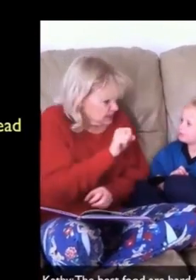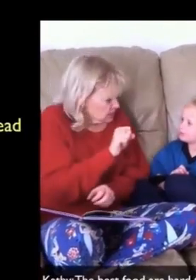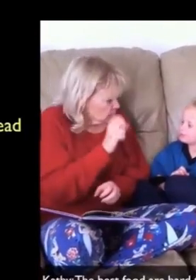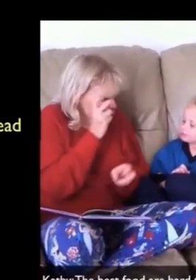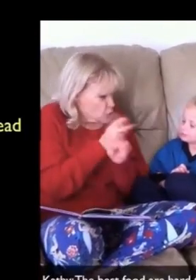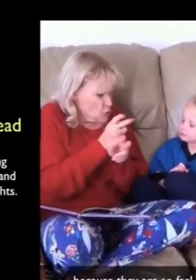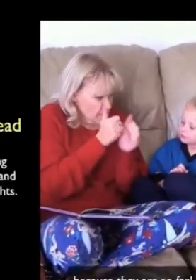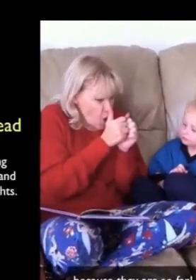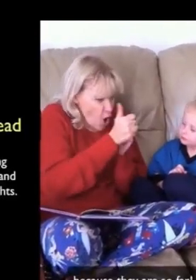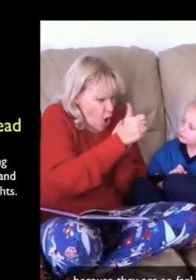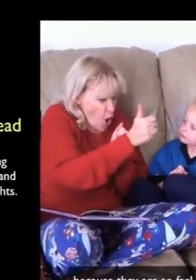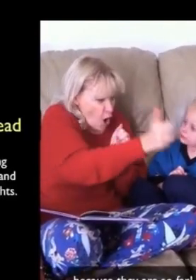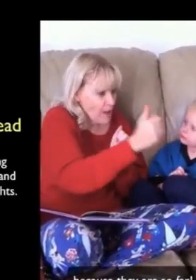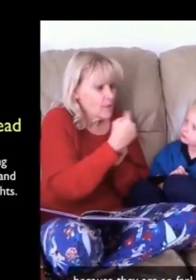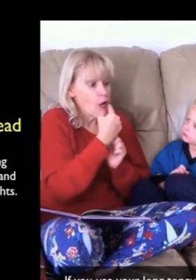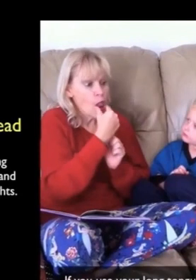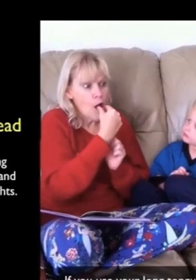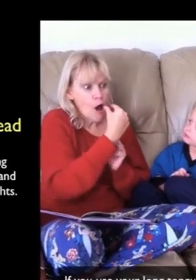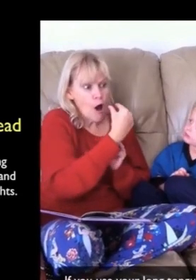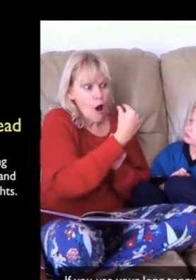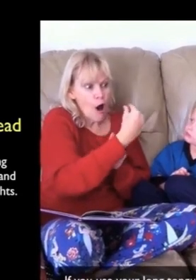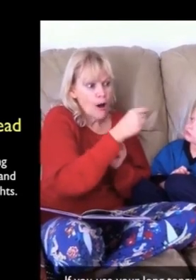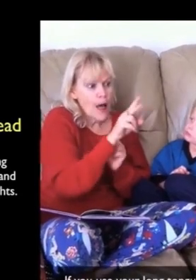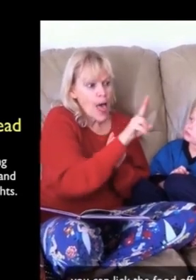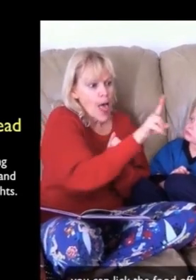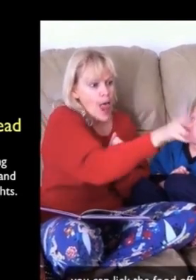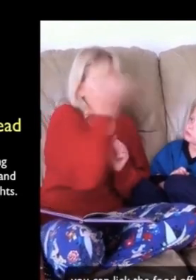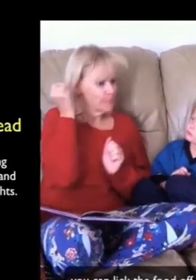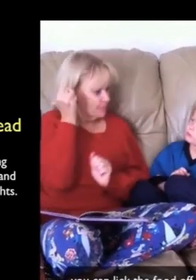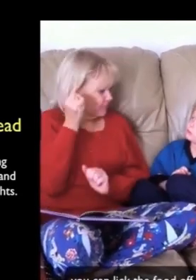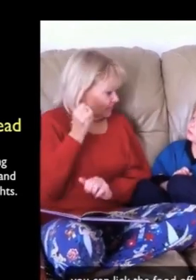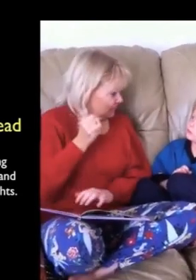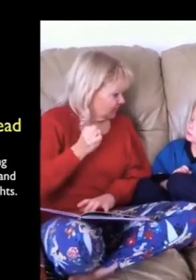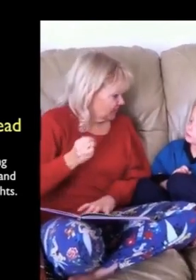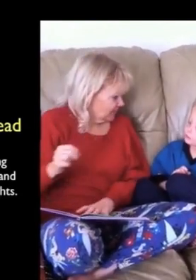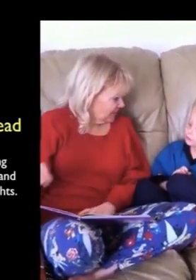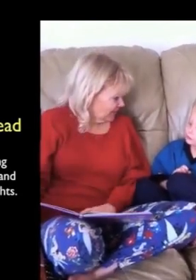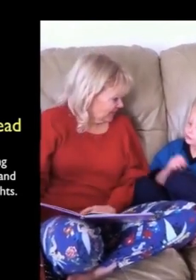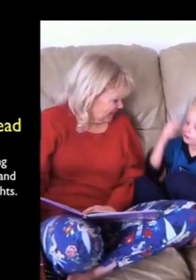are hard to get because they're so far. If you use your long tongue, you can lick the food off.